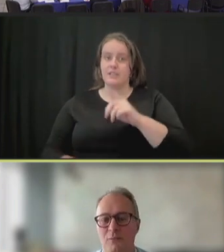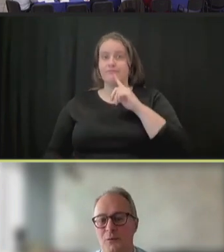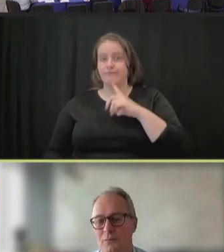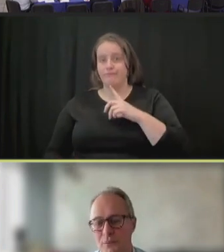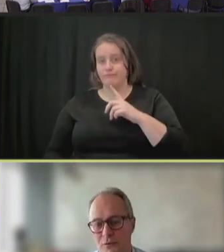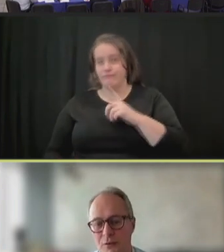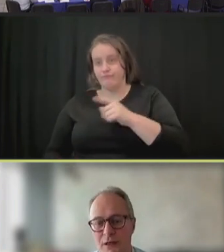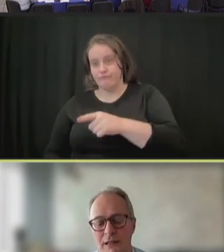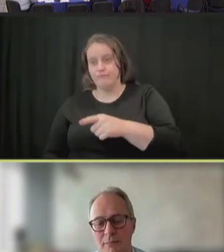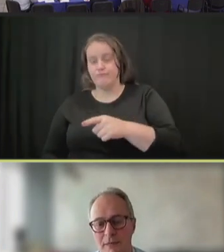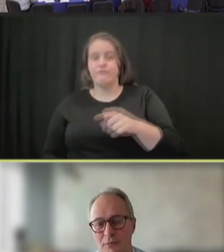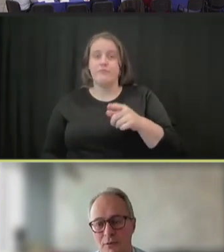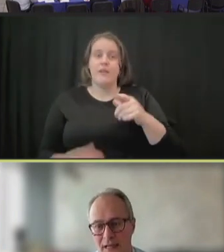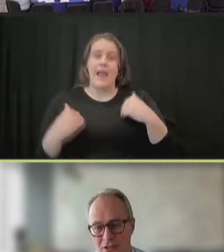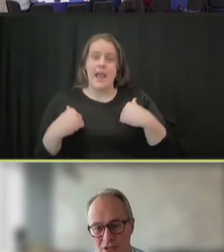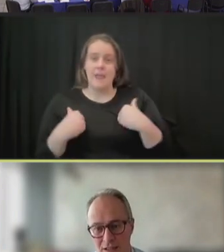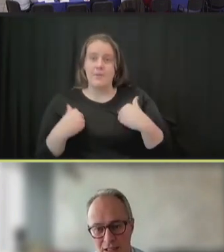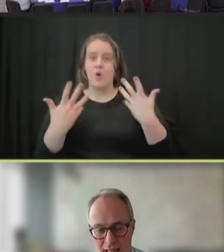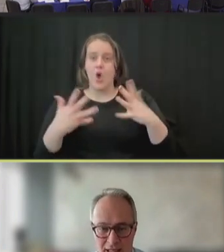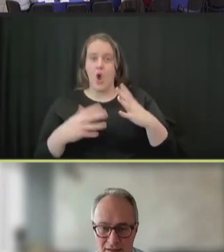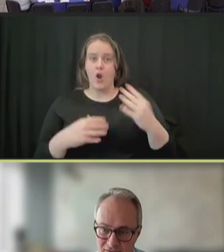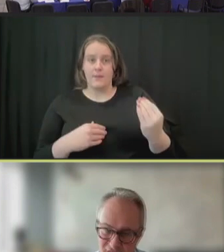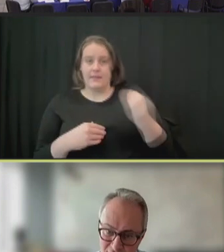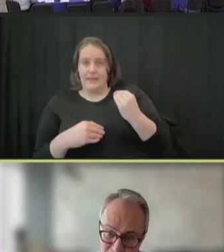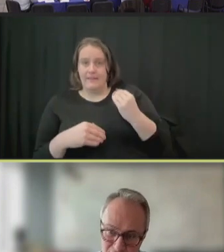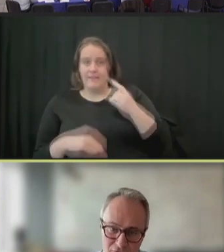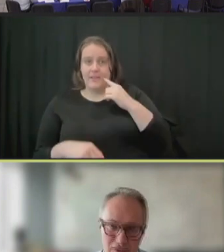worm provide a better protection against the secondary infection.